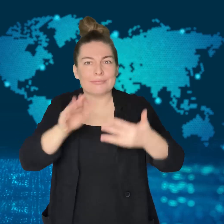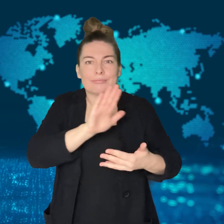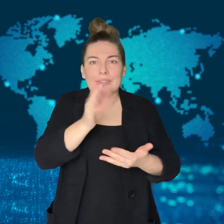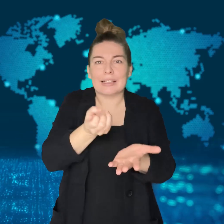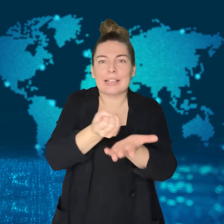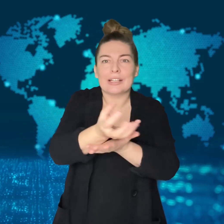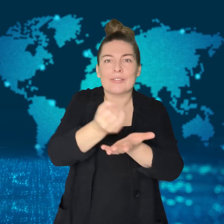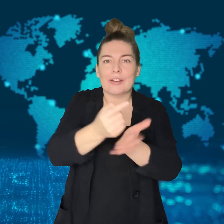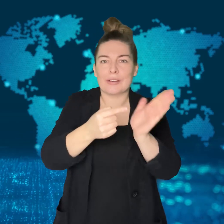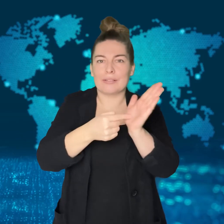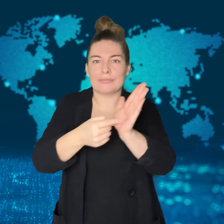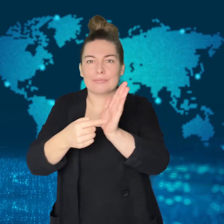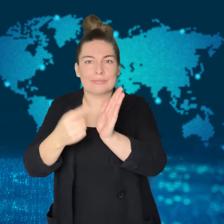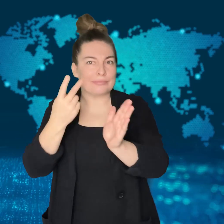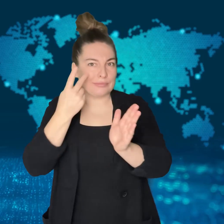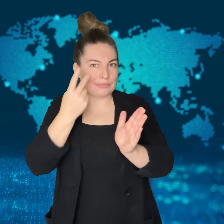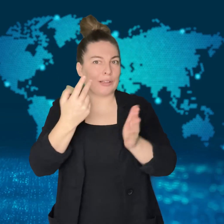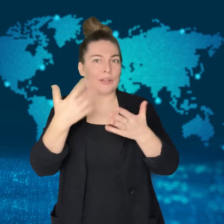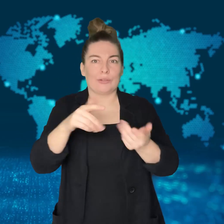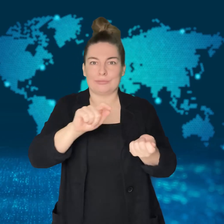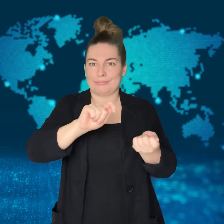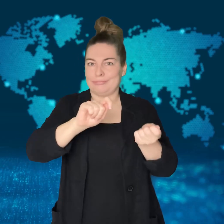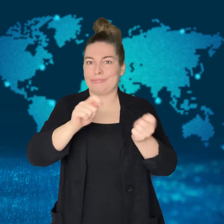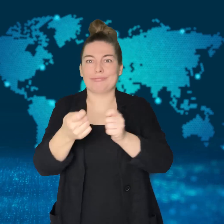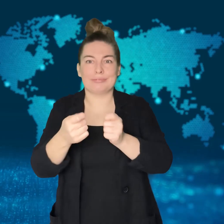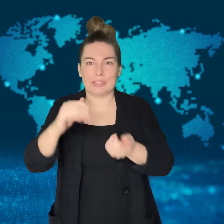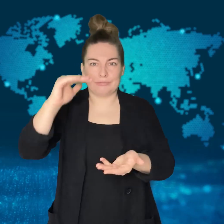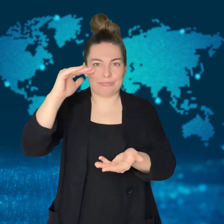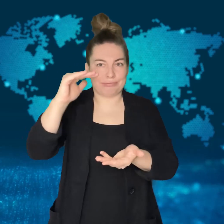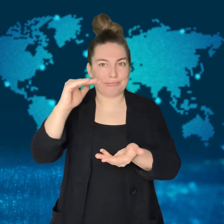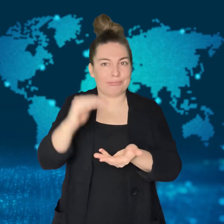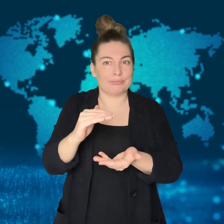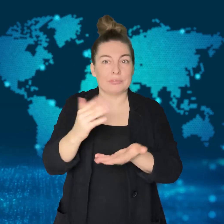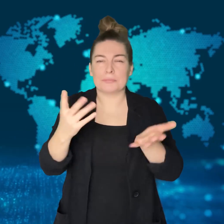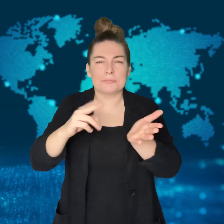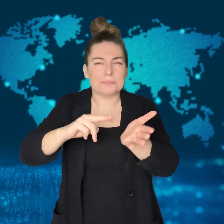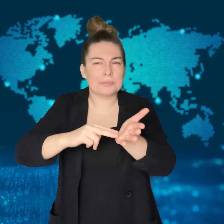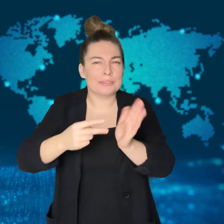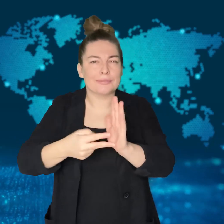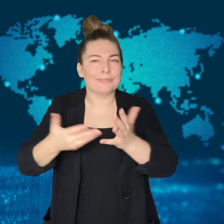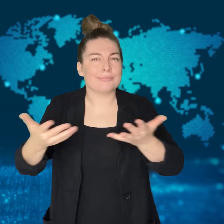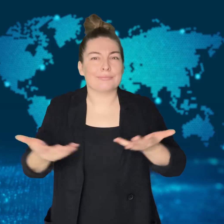Now, there are two. Several states' data shows